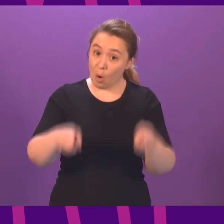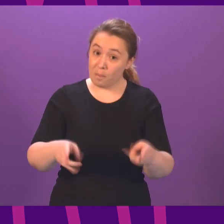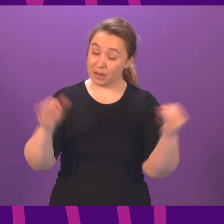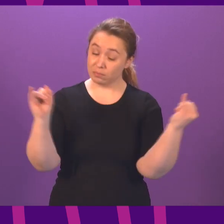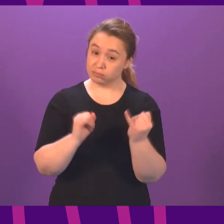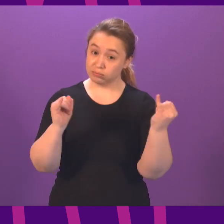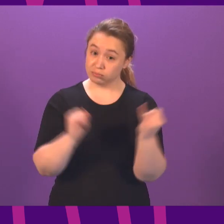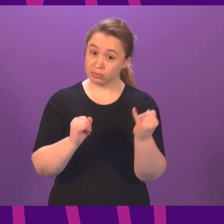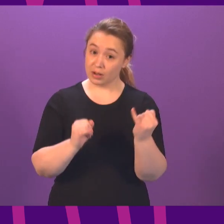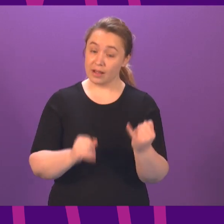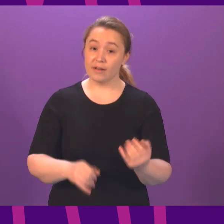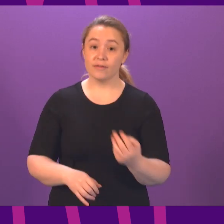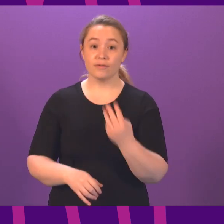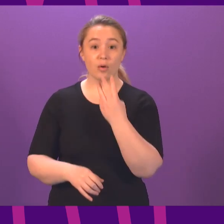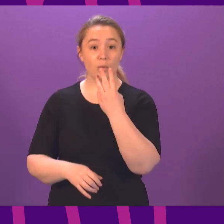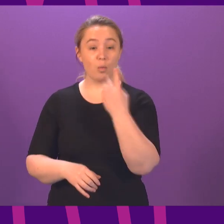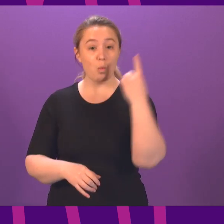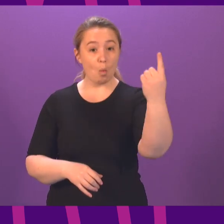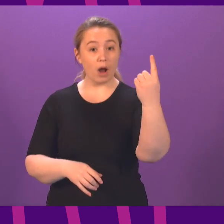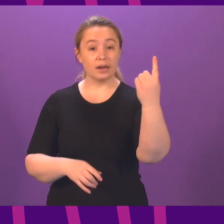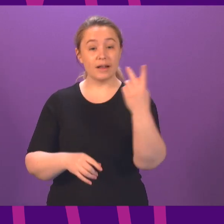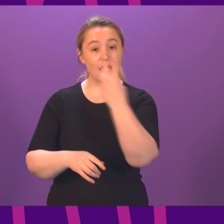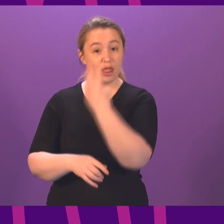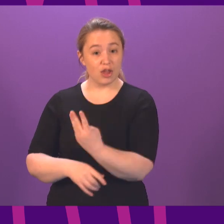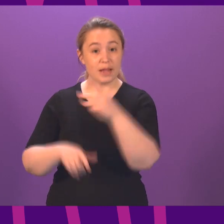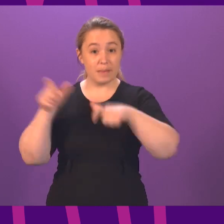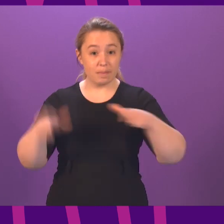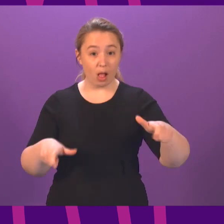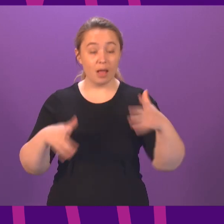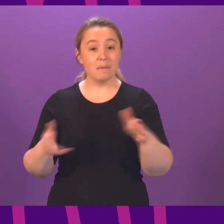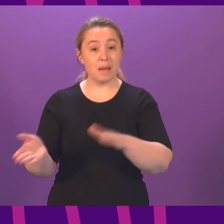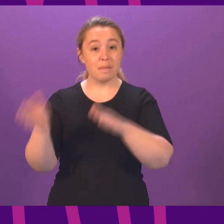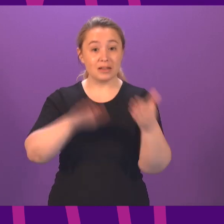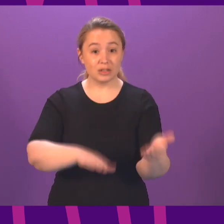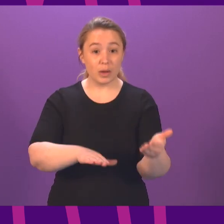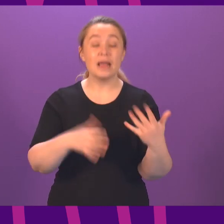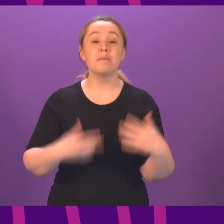in every three people to have lost their lives from Covid-19 were care home residents. That